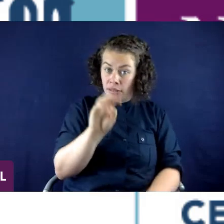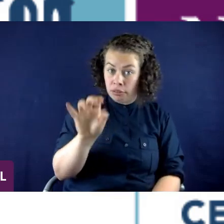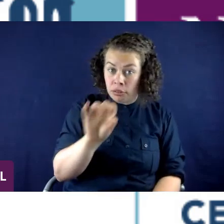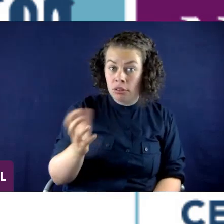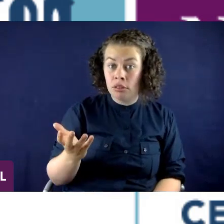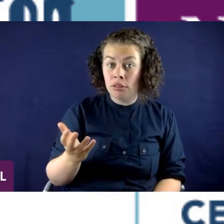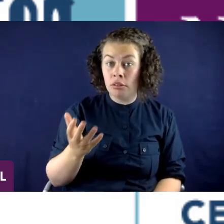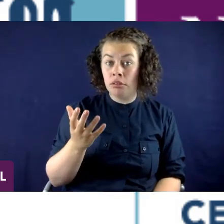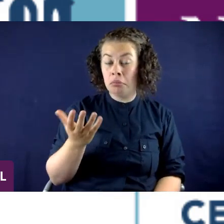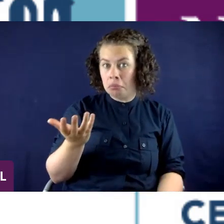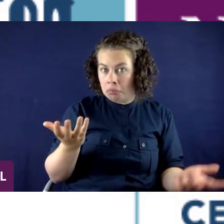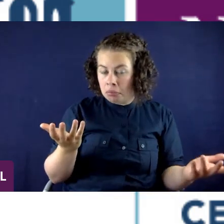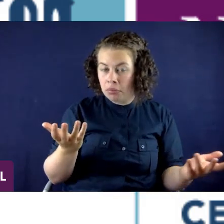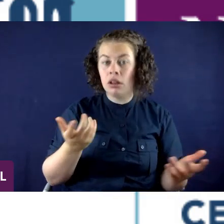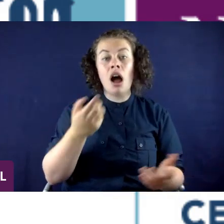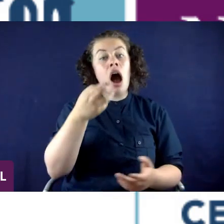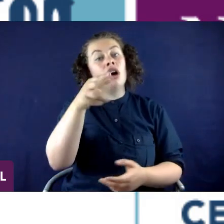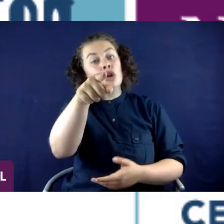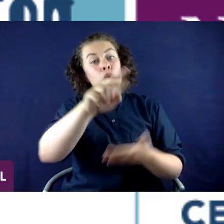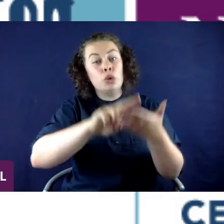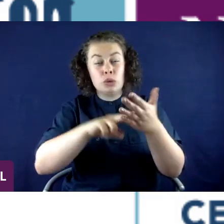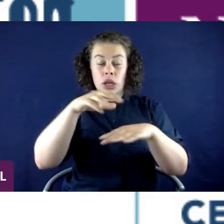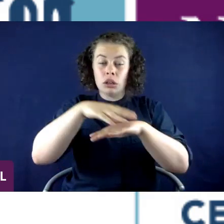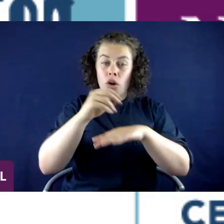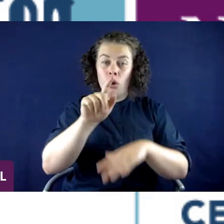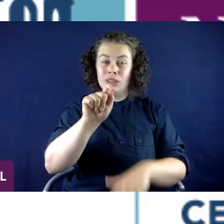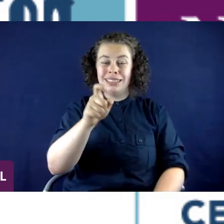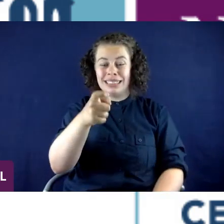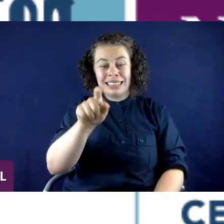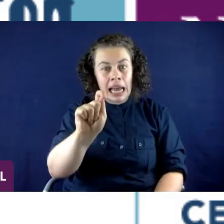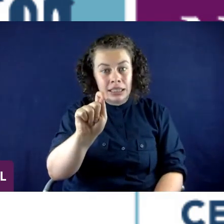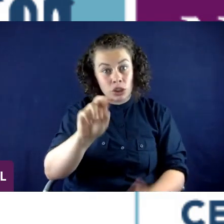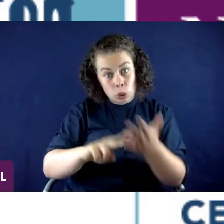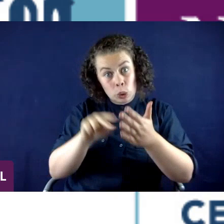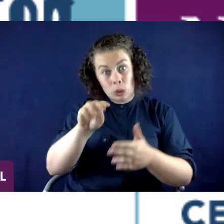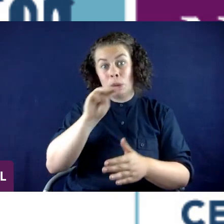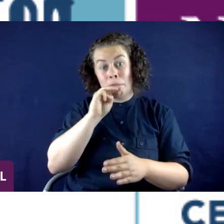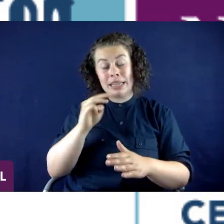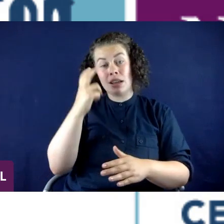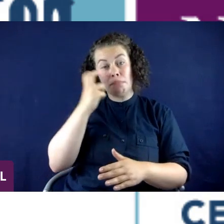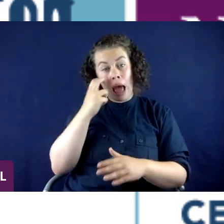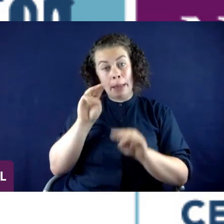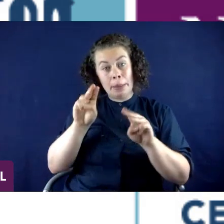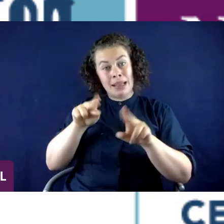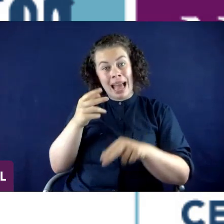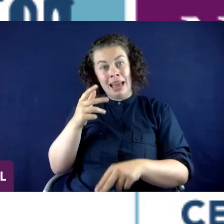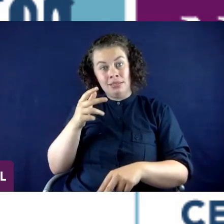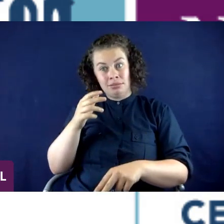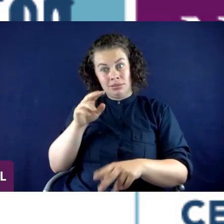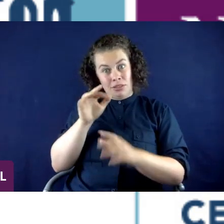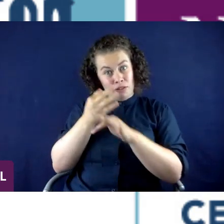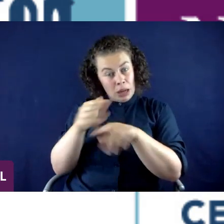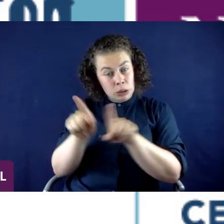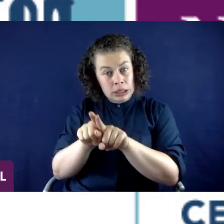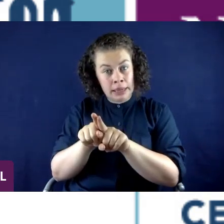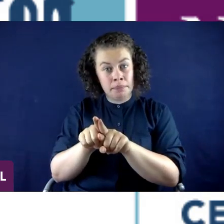captioning videos? If you are posting to your main feed, are you using the old text functions of the screen